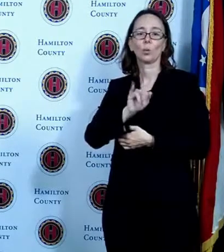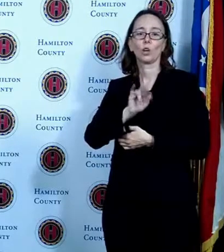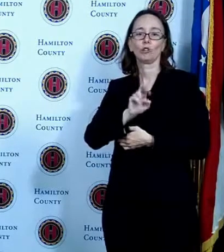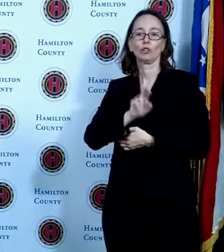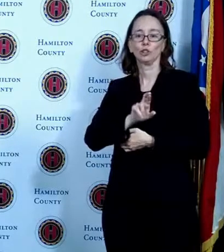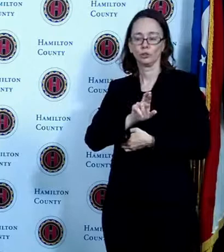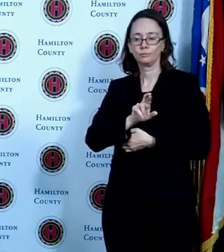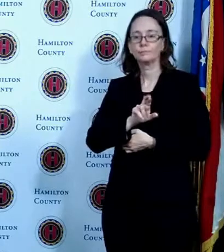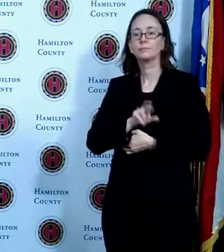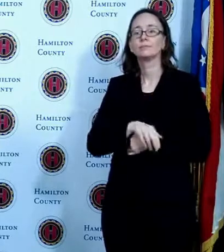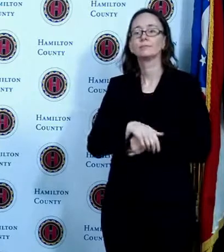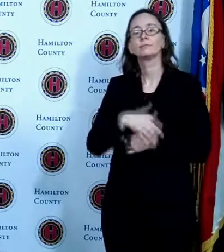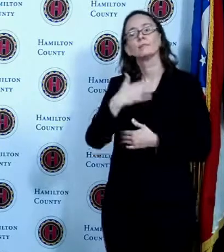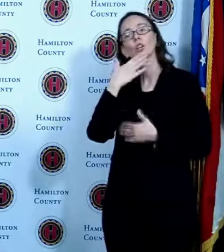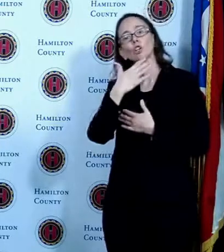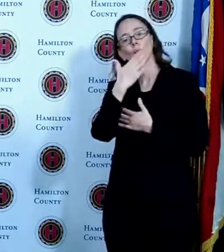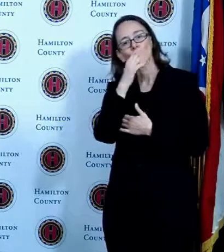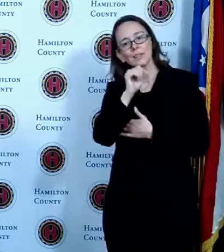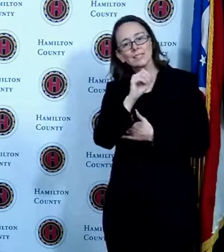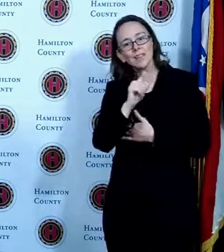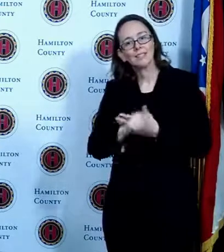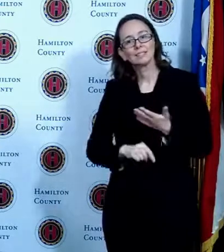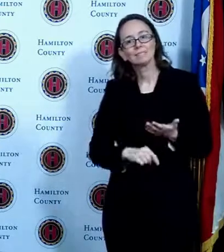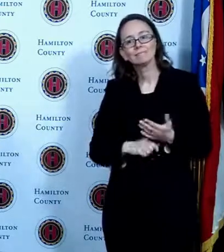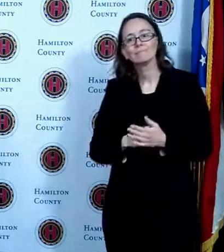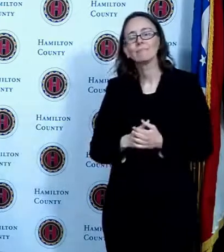I got contact tracing